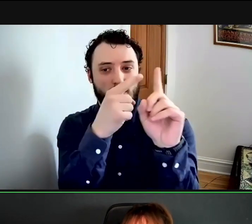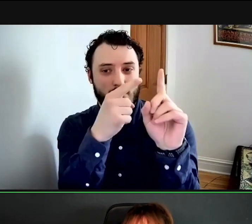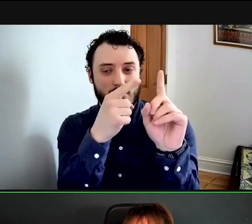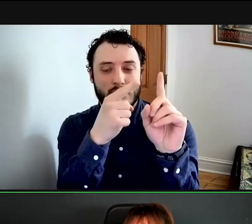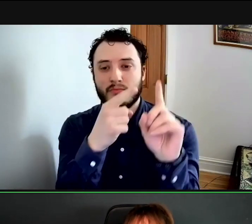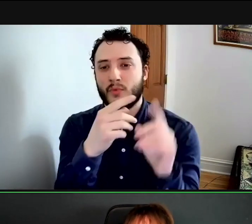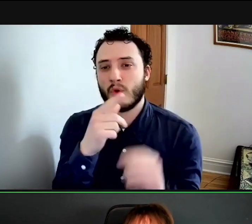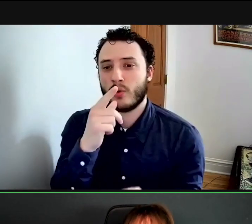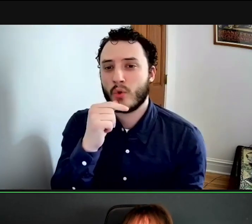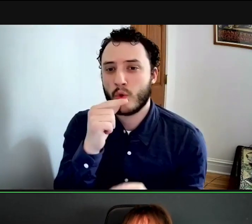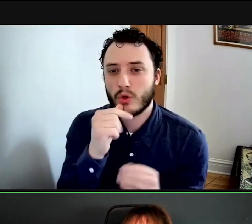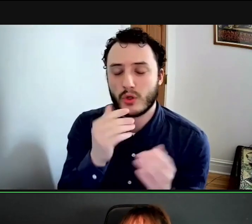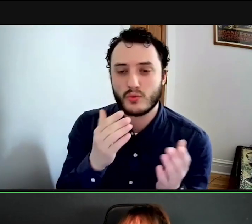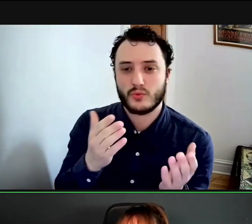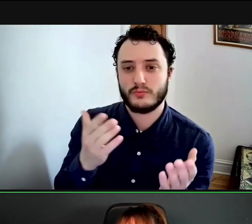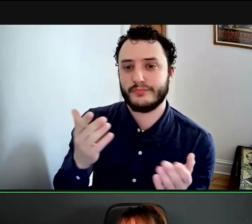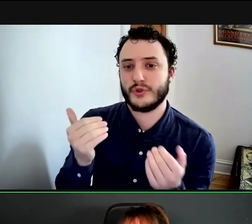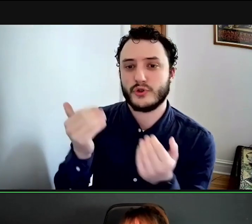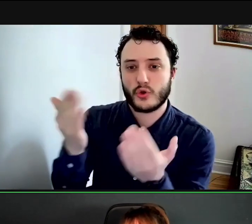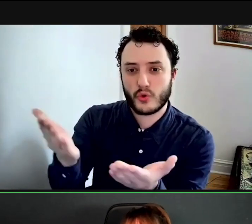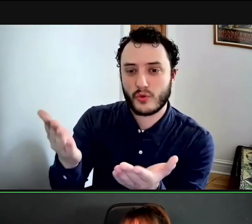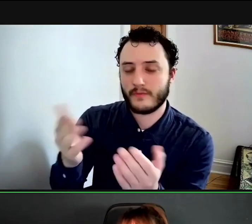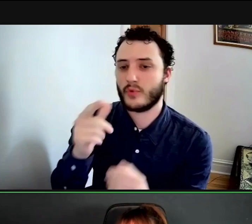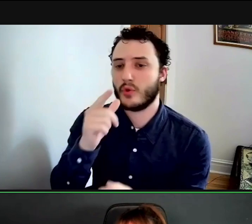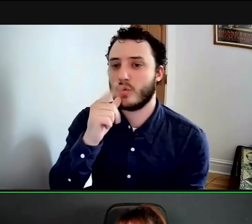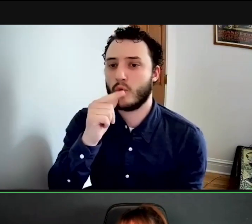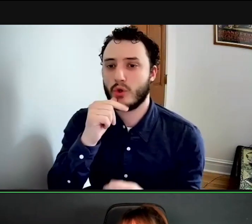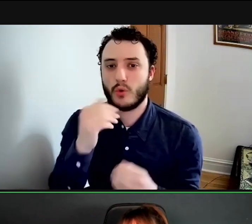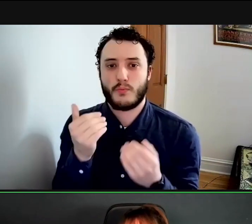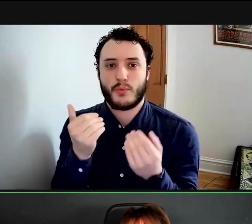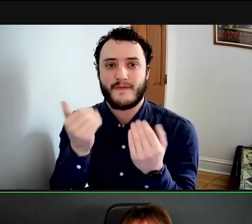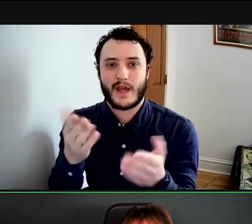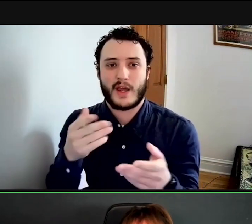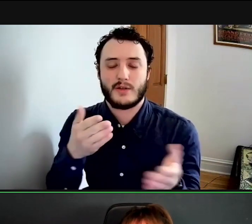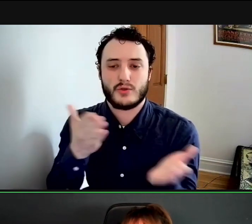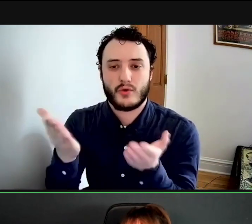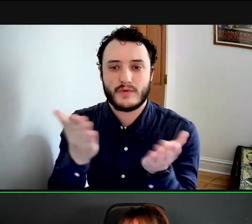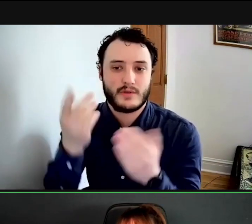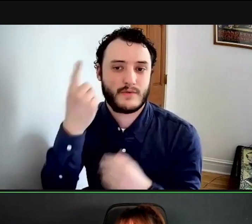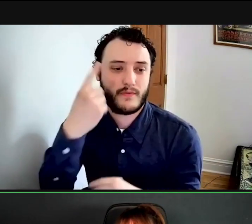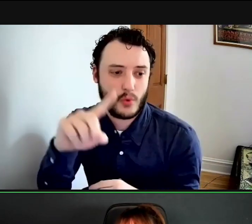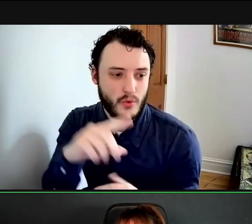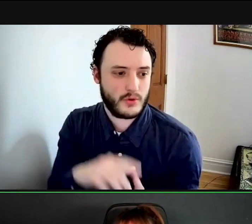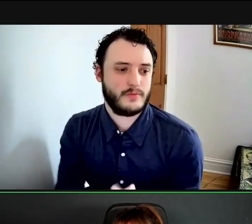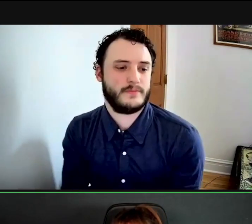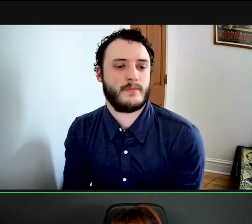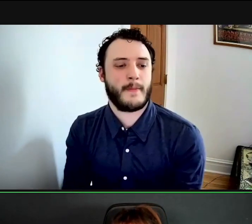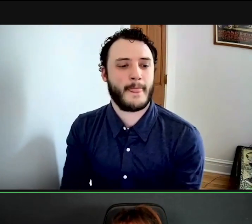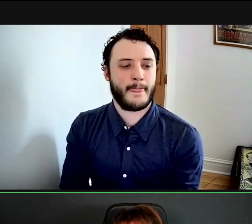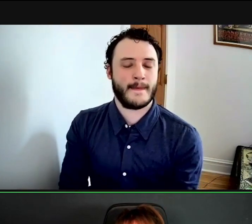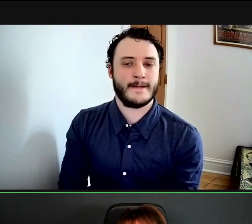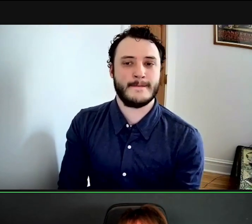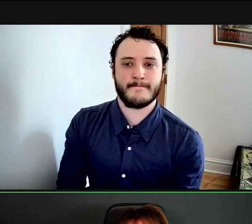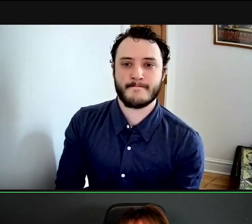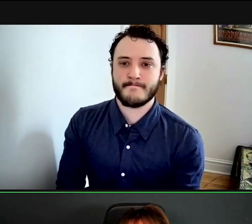you want to refer back to your legal obligations as well as your institutional mission.